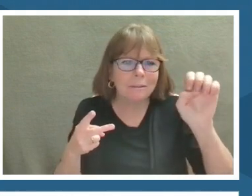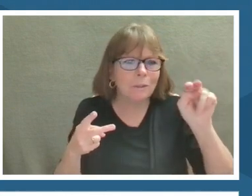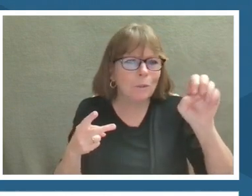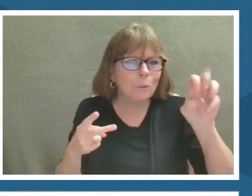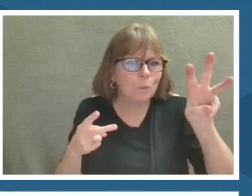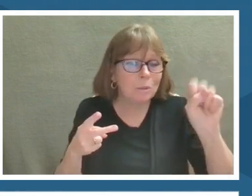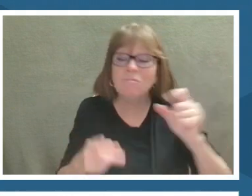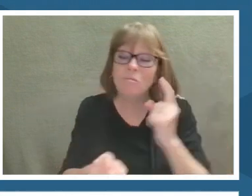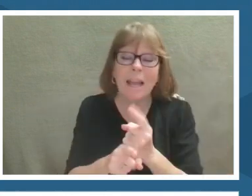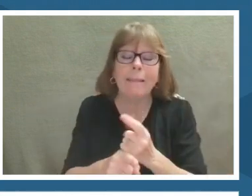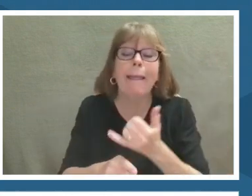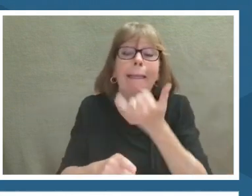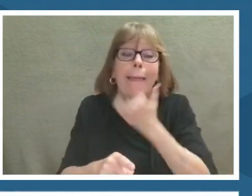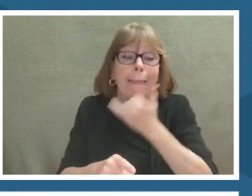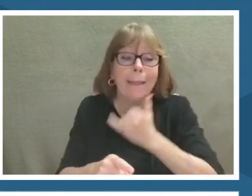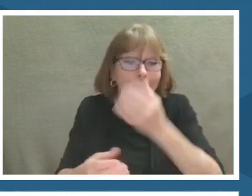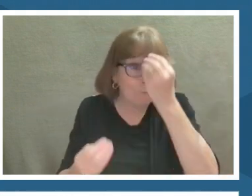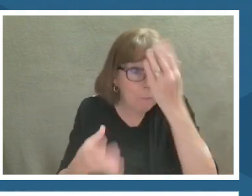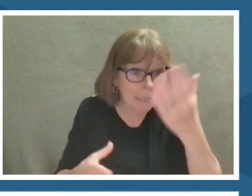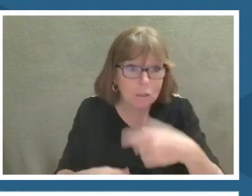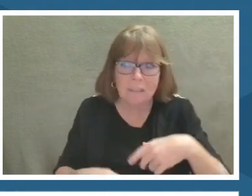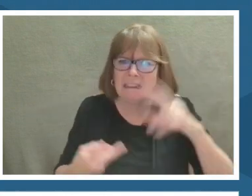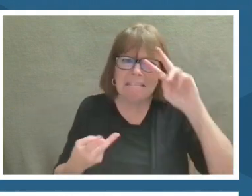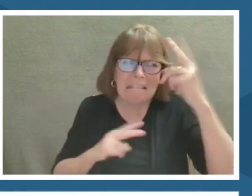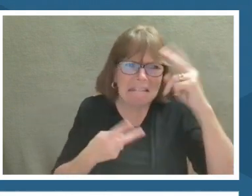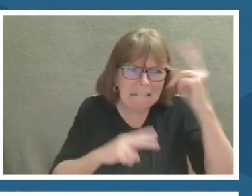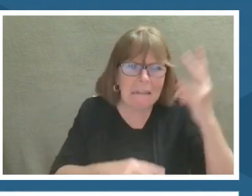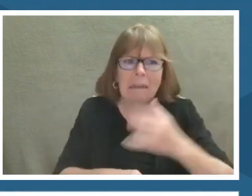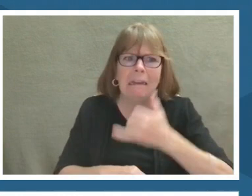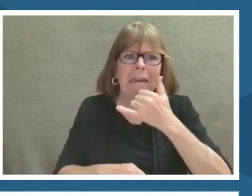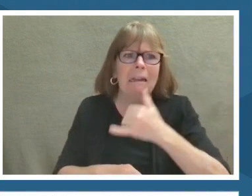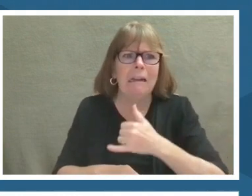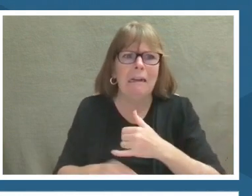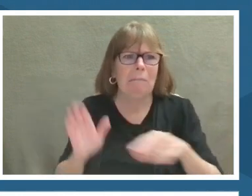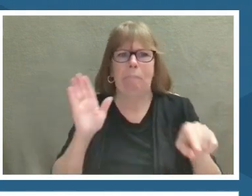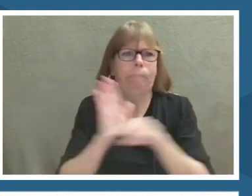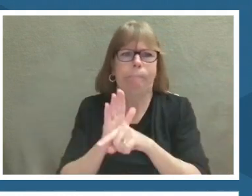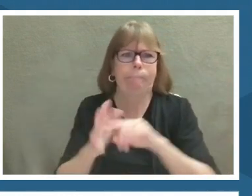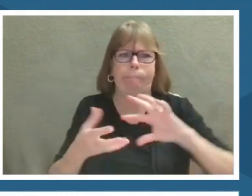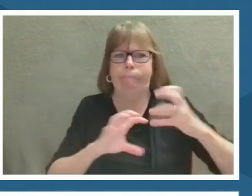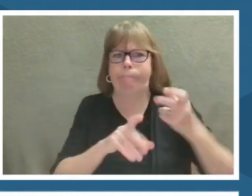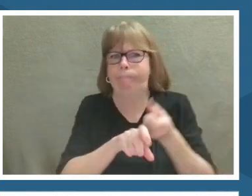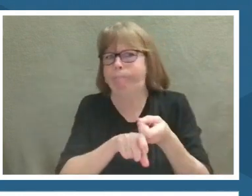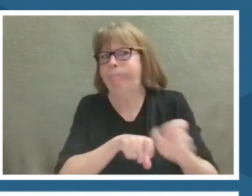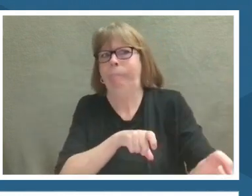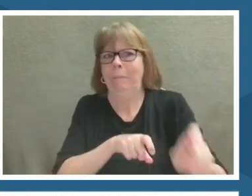disinformation mal information how do we as teachers